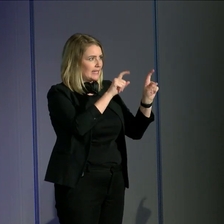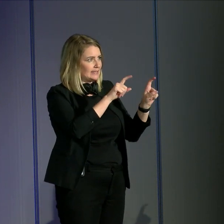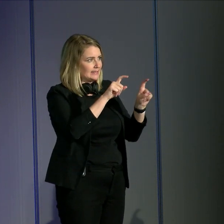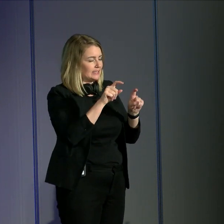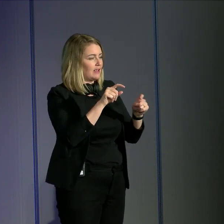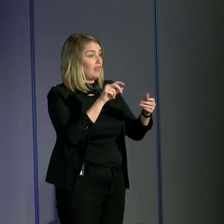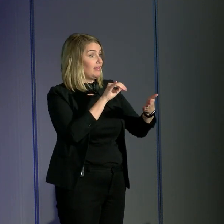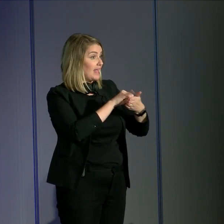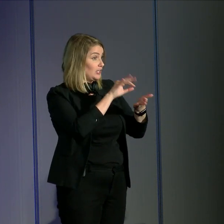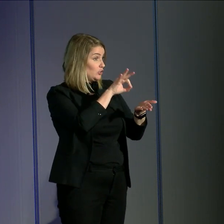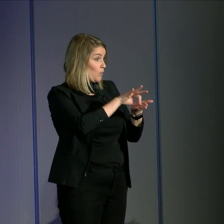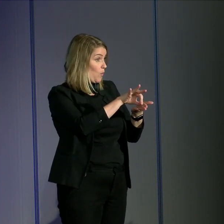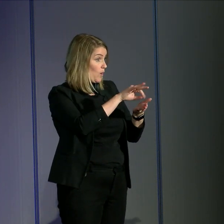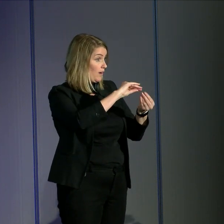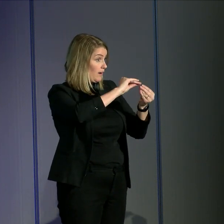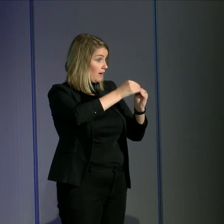gauge density.